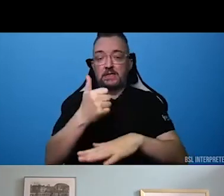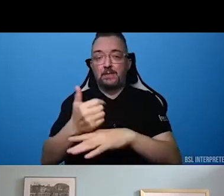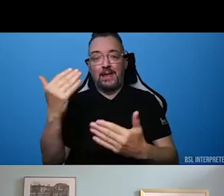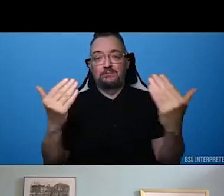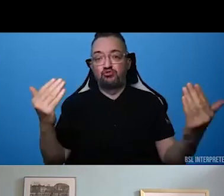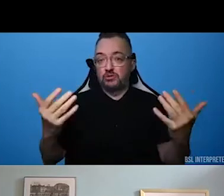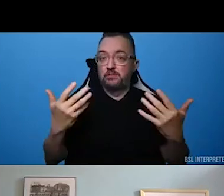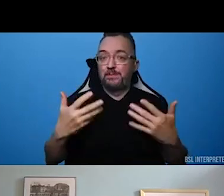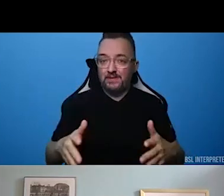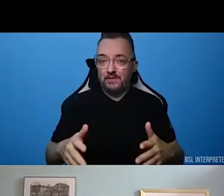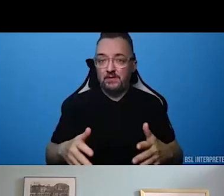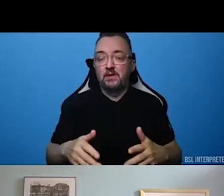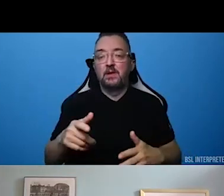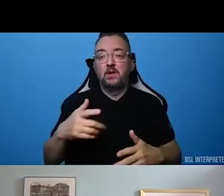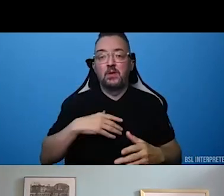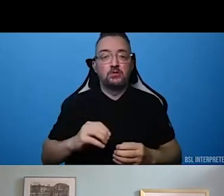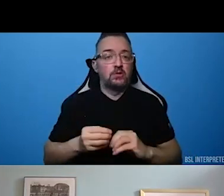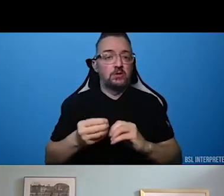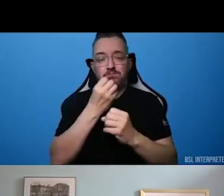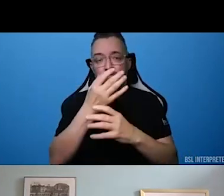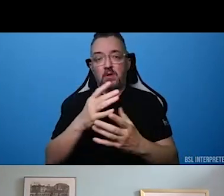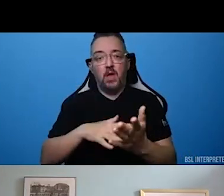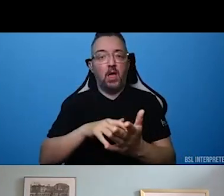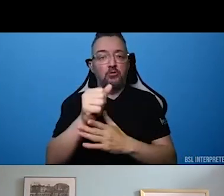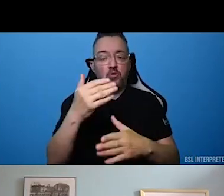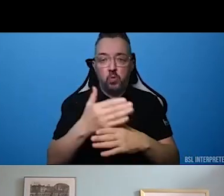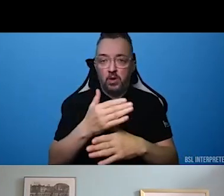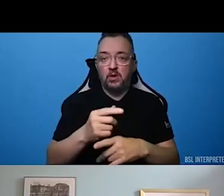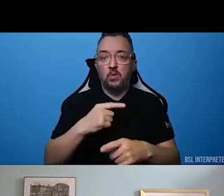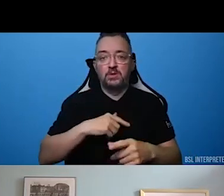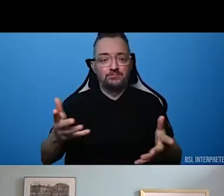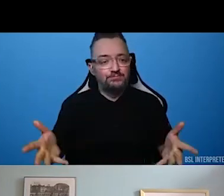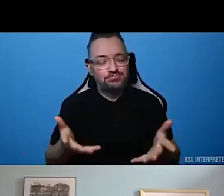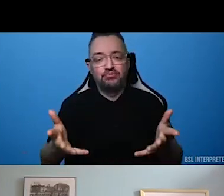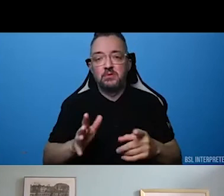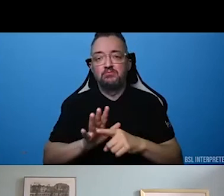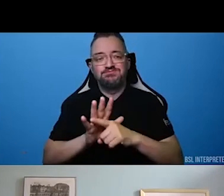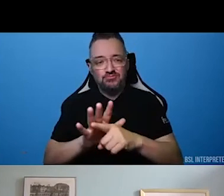And creating an amazing cultural work can really push in the cultural sphere to think about these things.